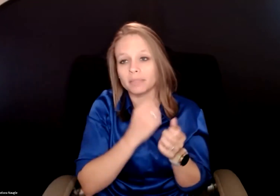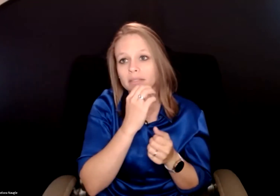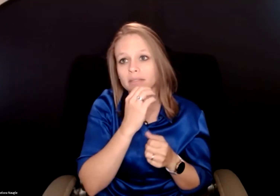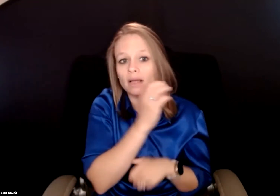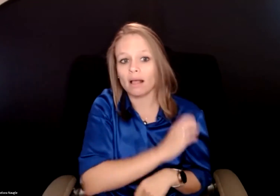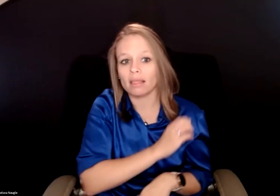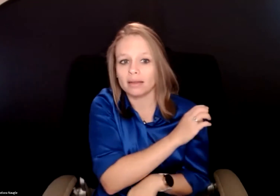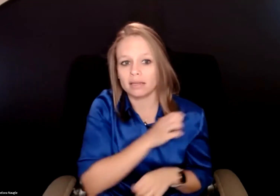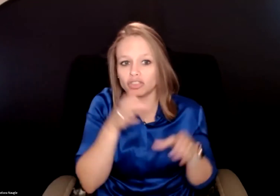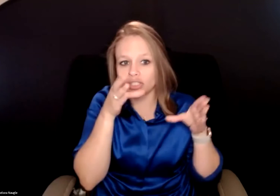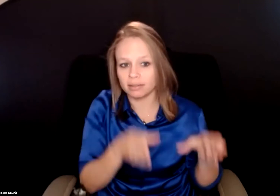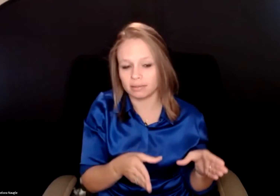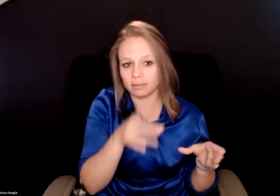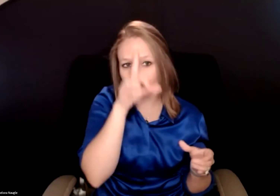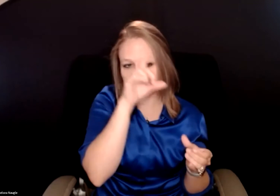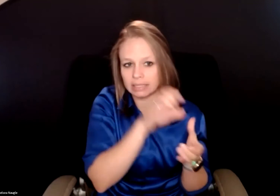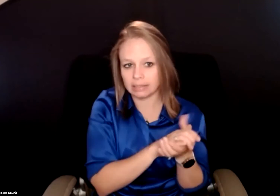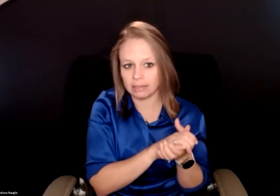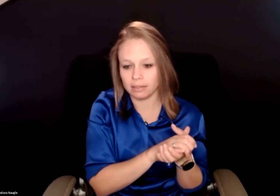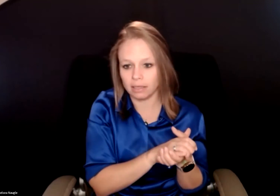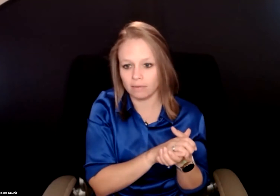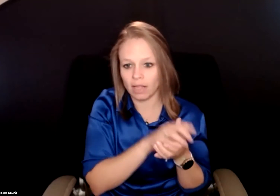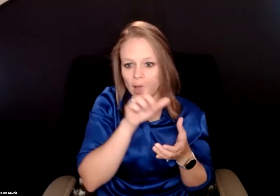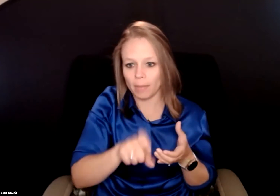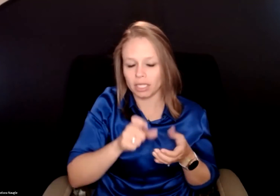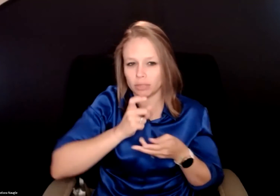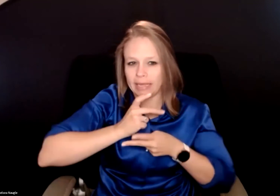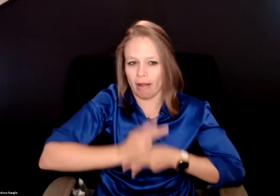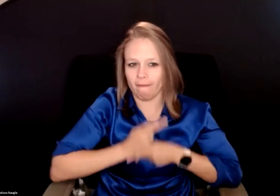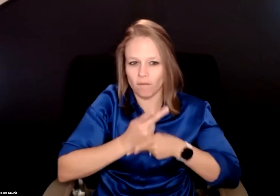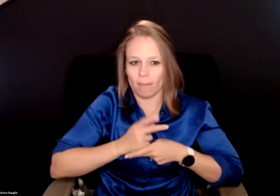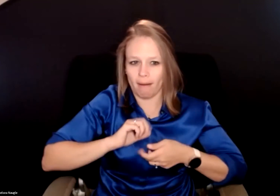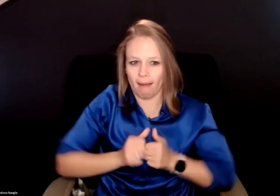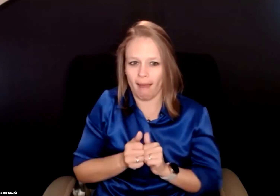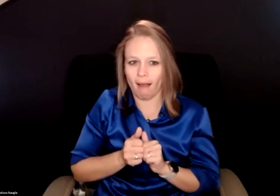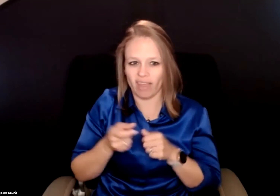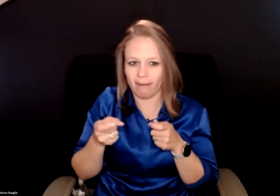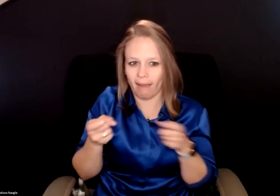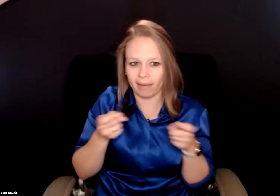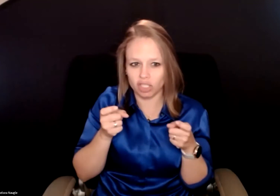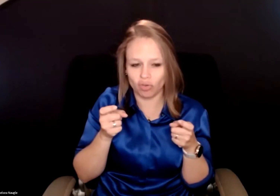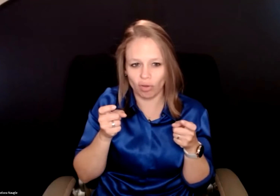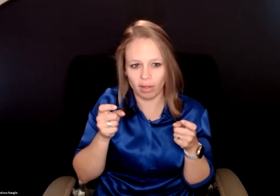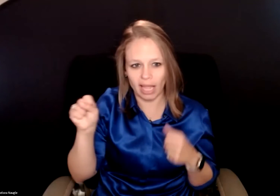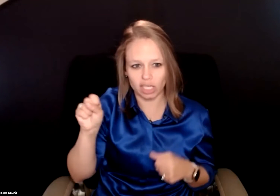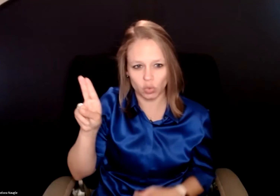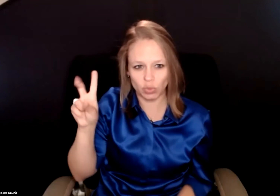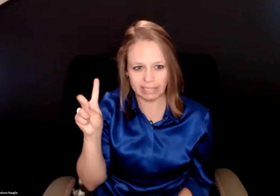that they have to watch how they handle their patients. How they handle a SUD.